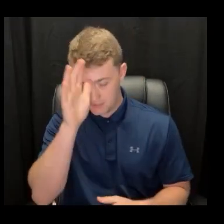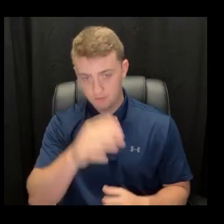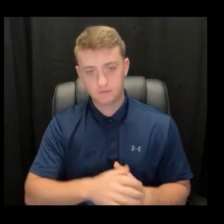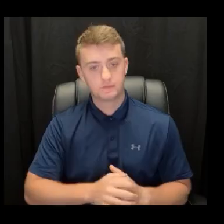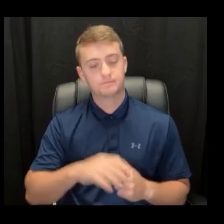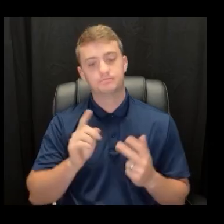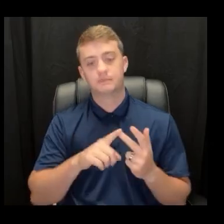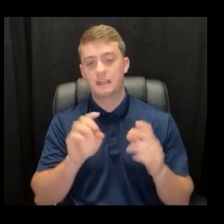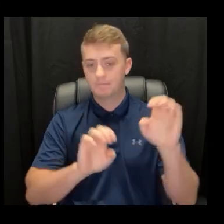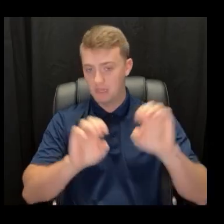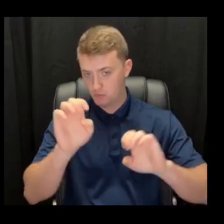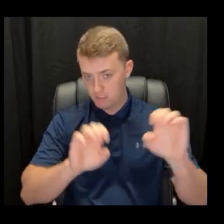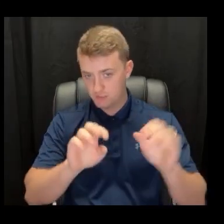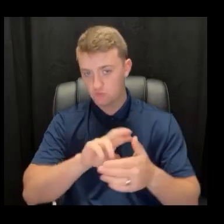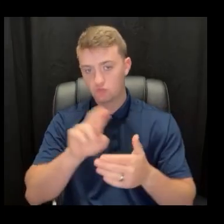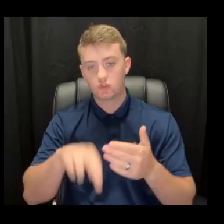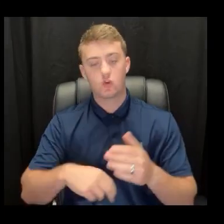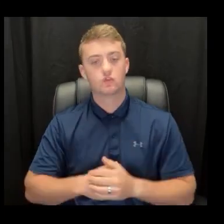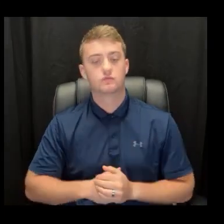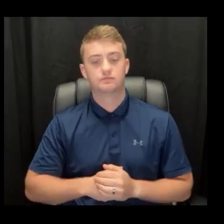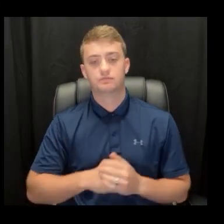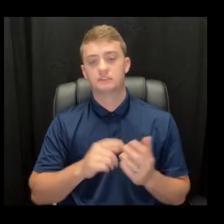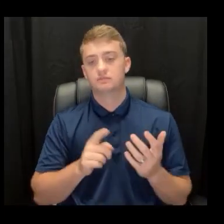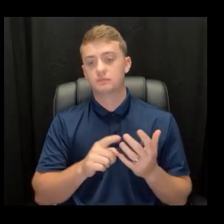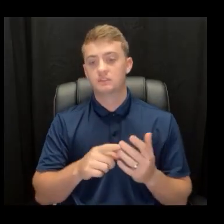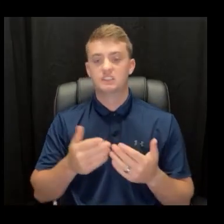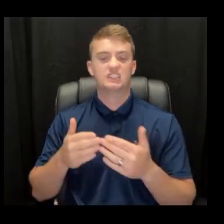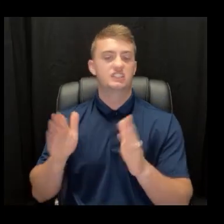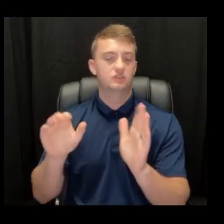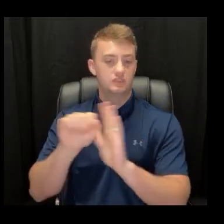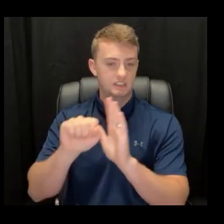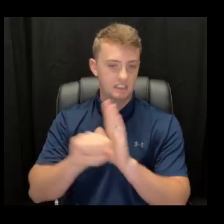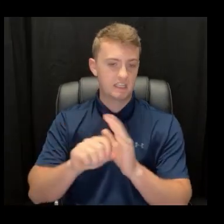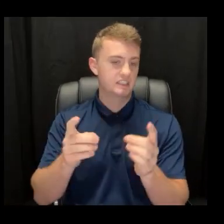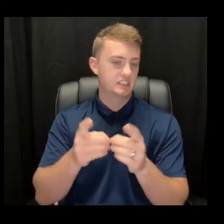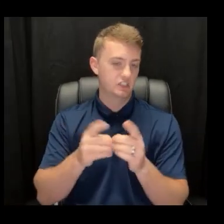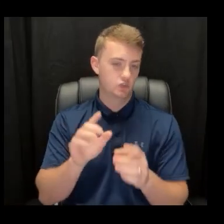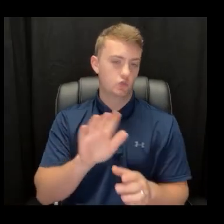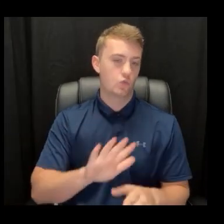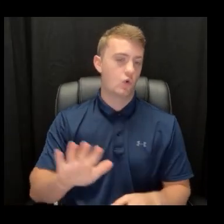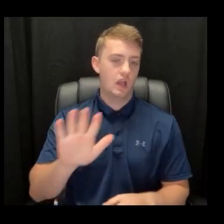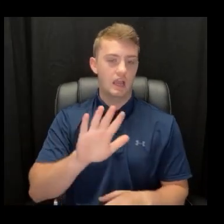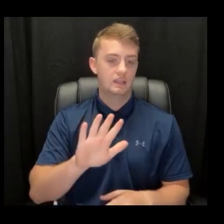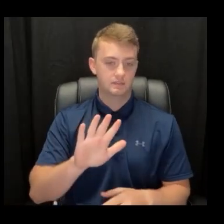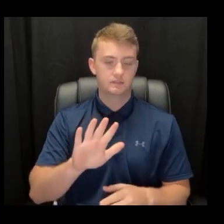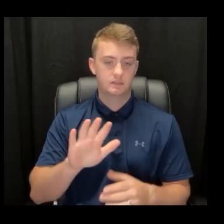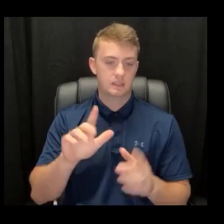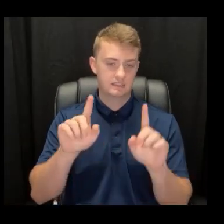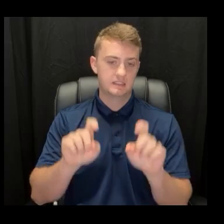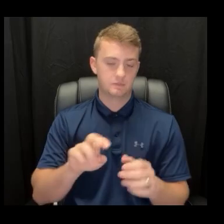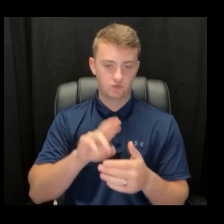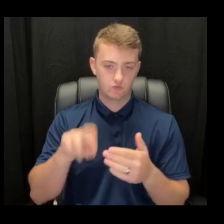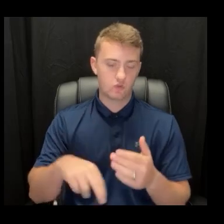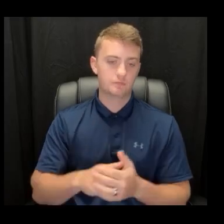evaluation results, general state or district-wide assessment results, the academic, developmental